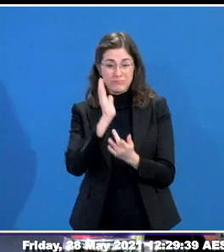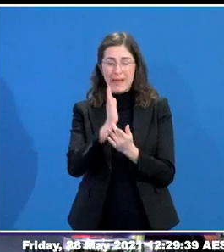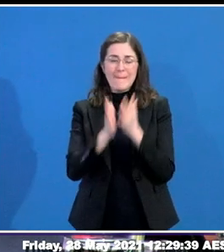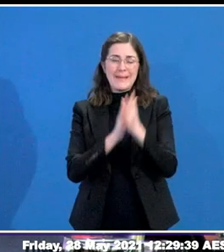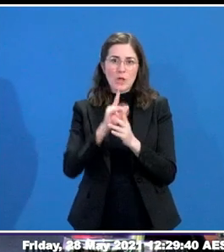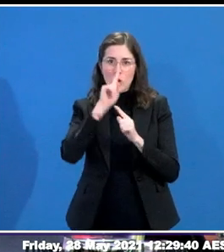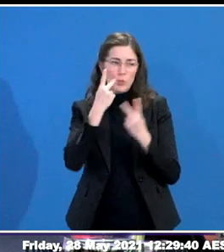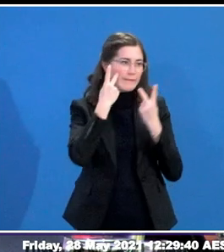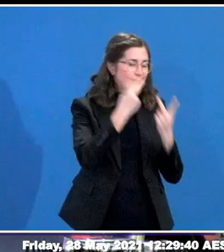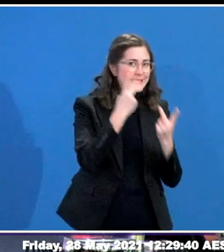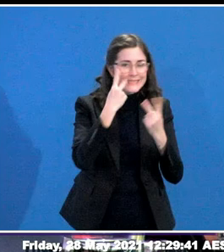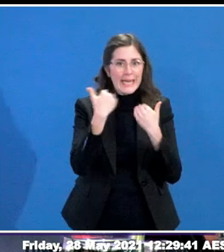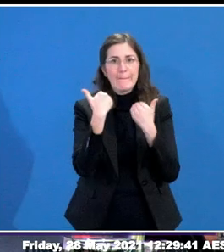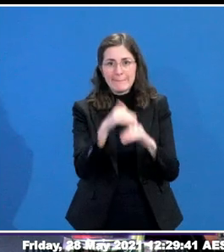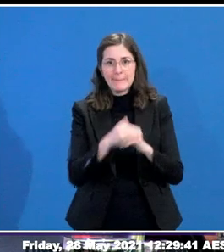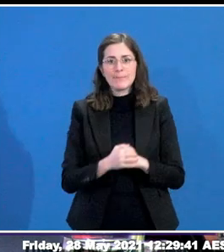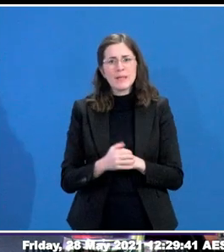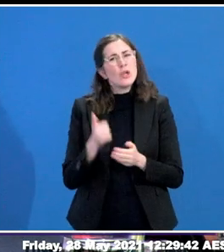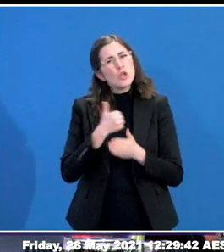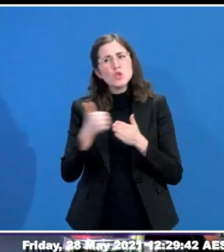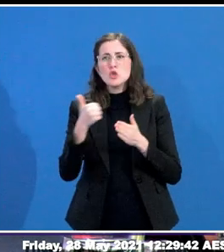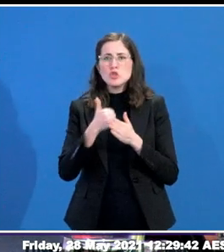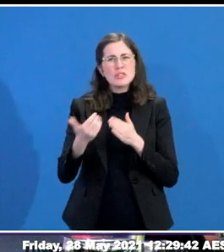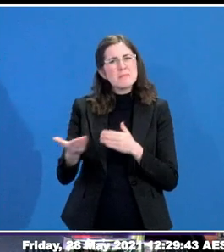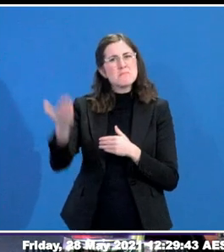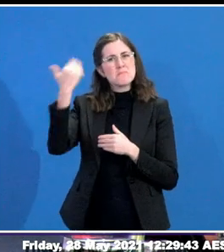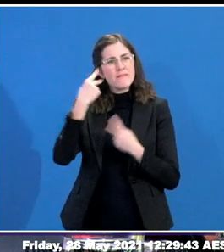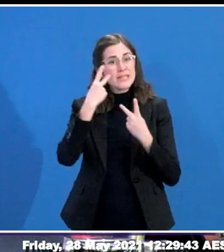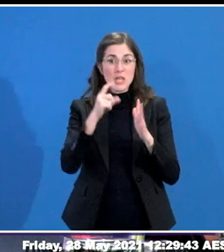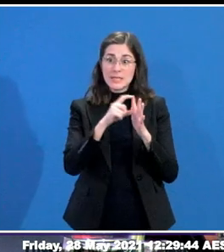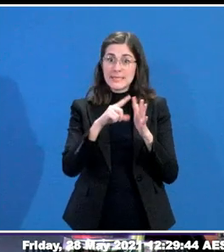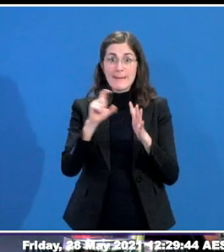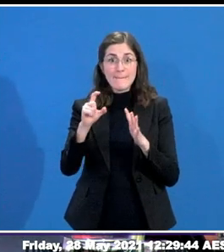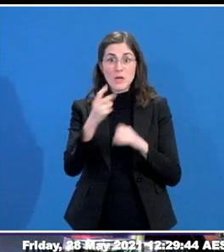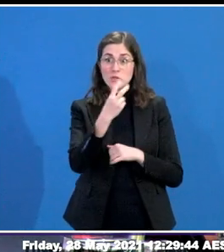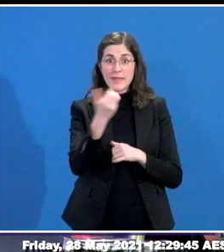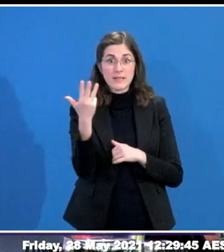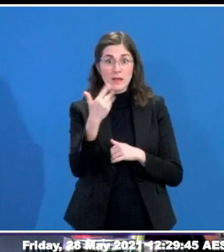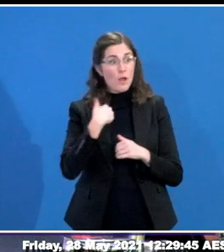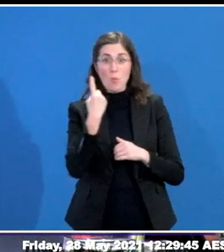On the date of the December 19, I did a full-day visit out to facilities.